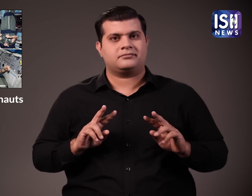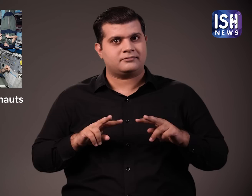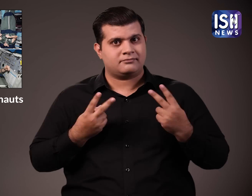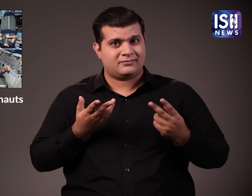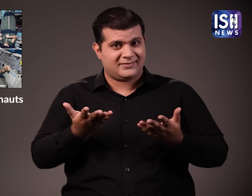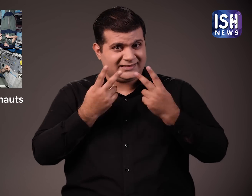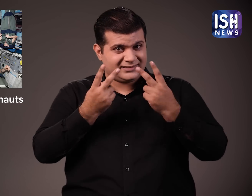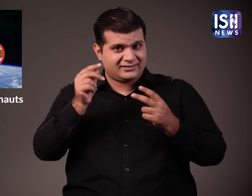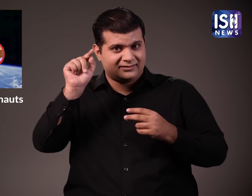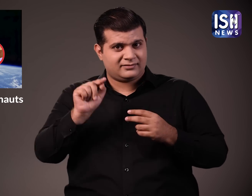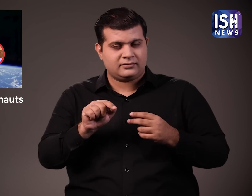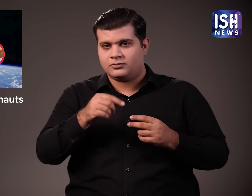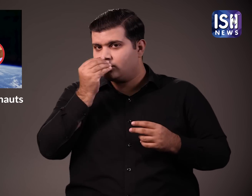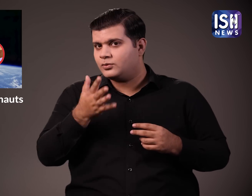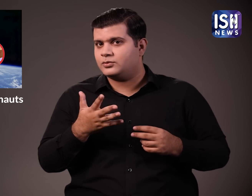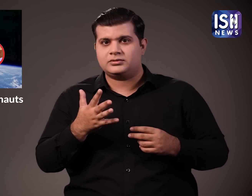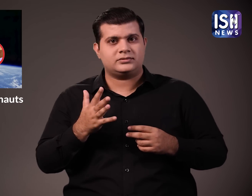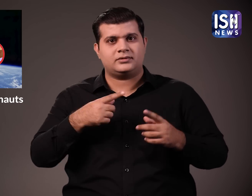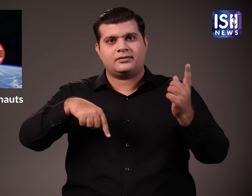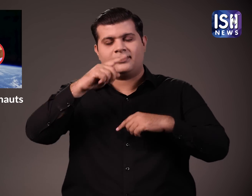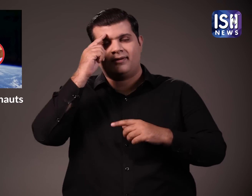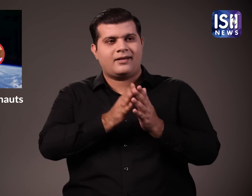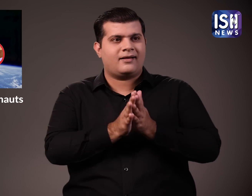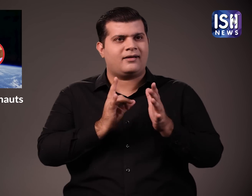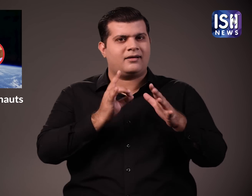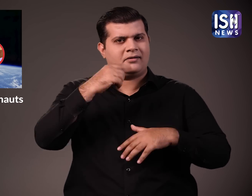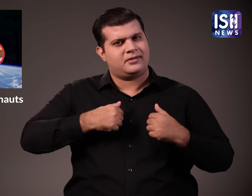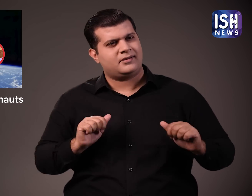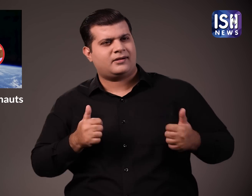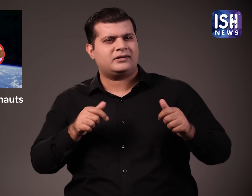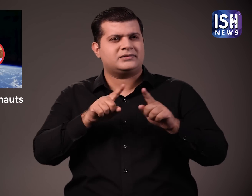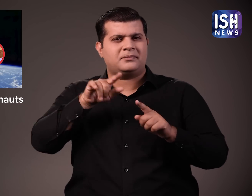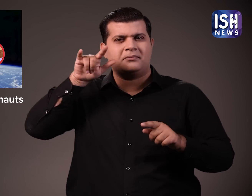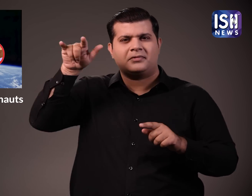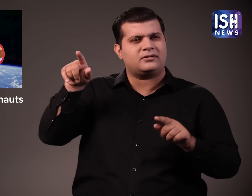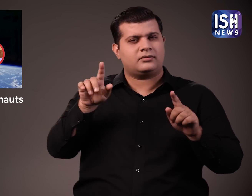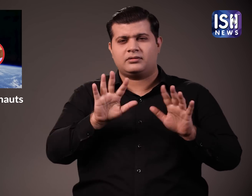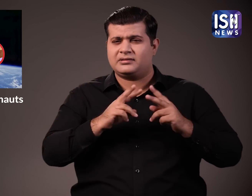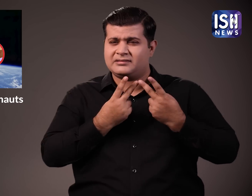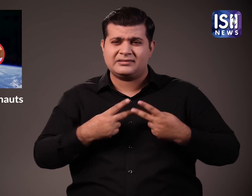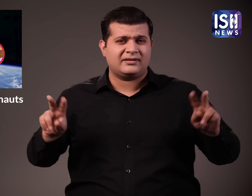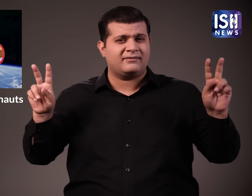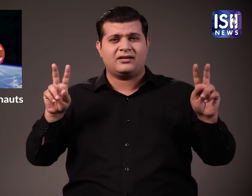See this is very difficult. Everyone thinks that a spacecraft might be similar to a plane. But it is very different.